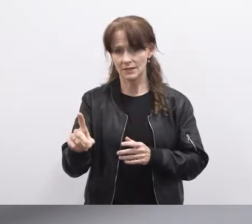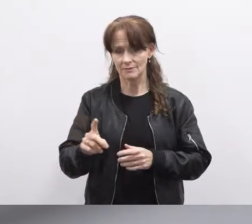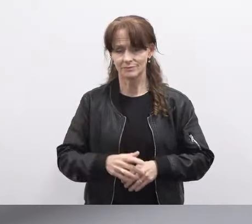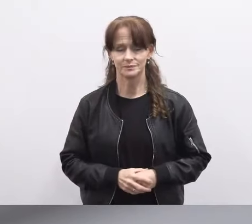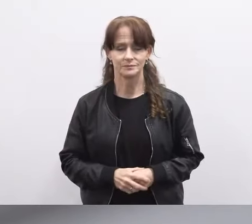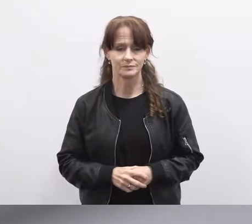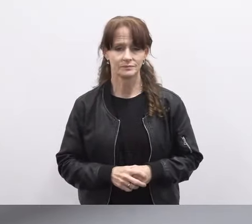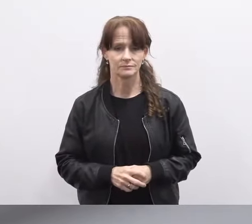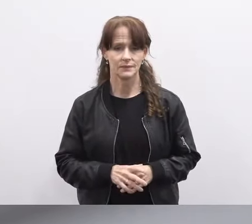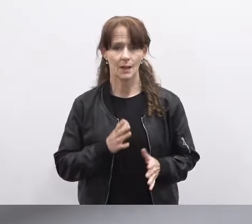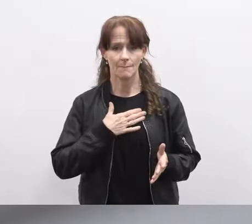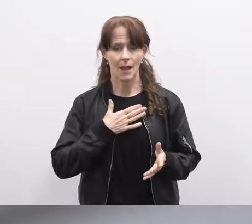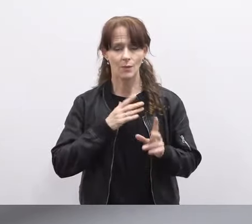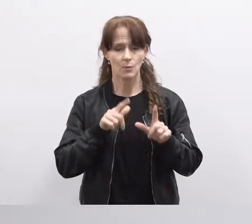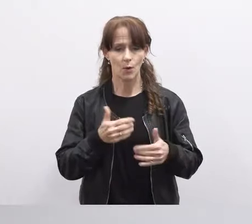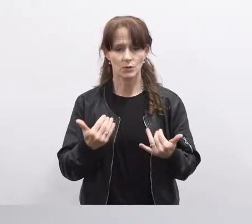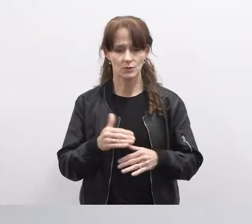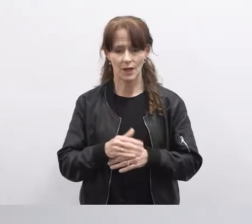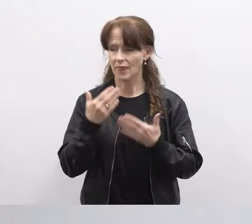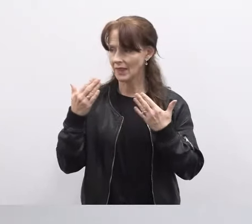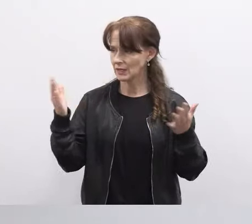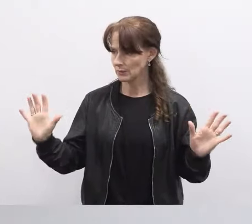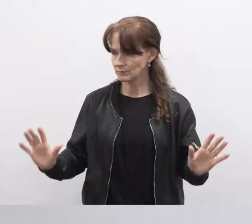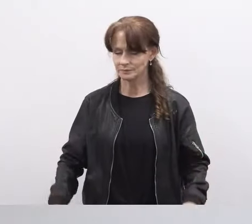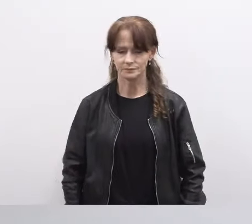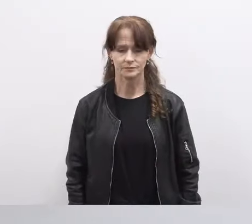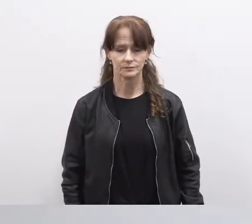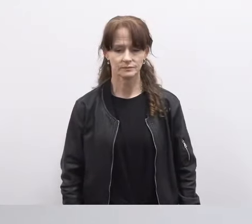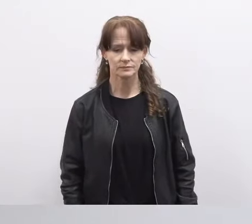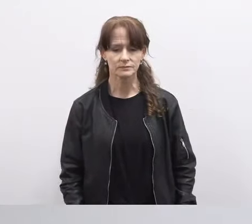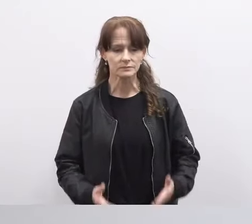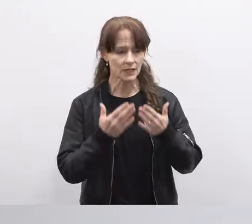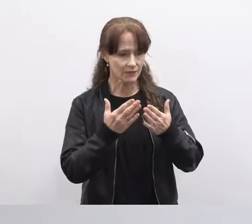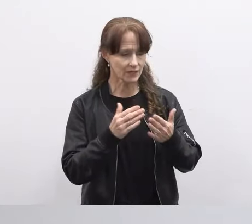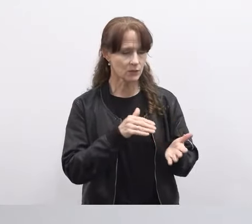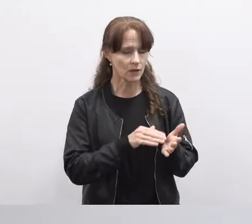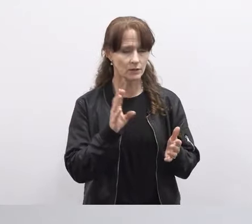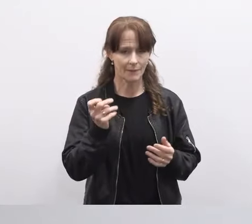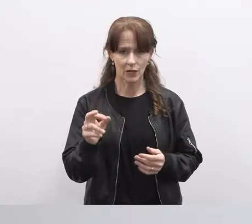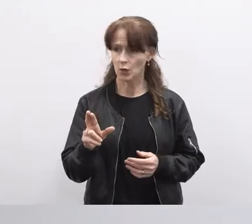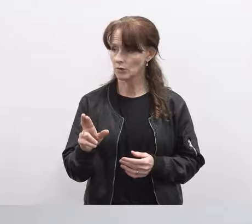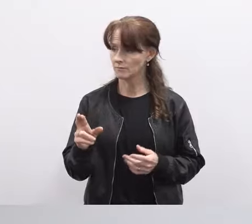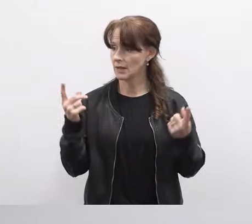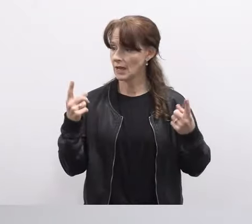And that's my report for tonight, thank you. Thank you, Dr. Baker. Any announcements?